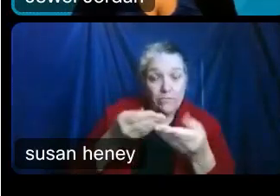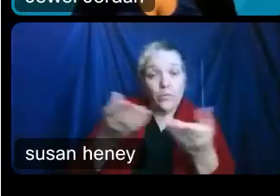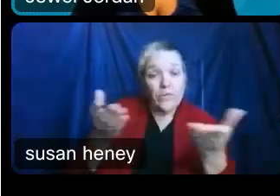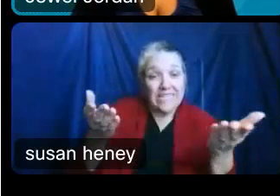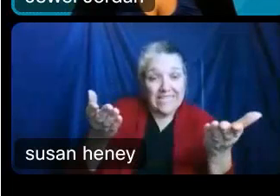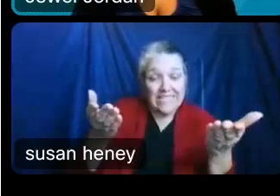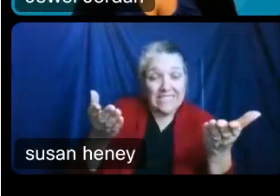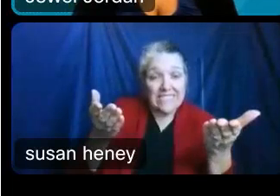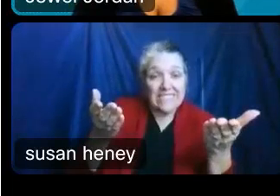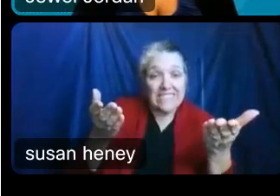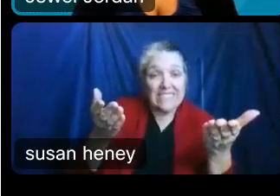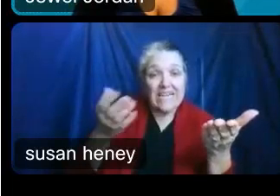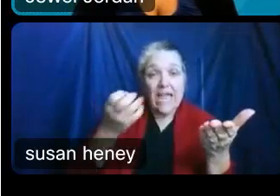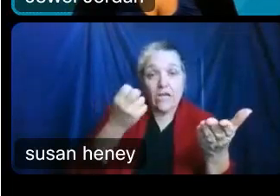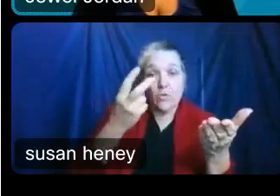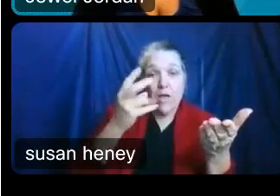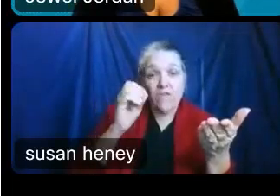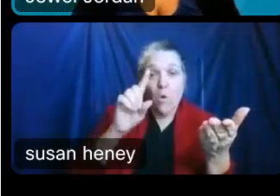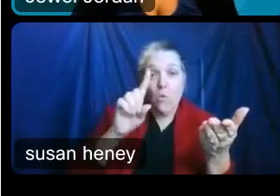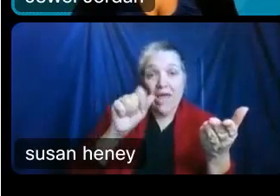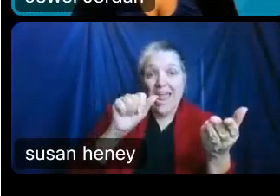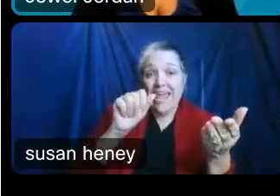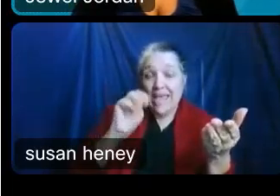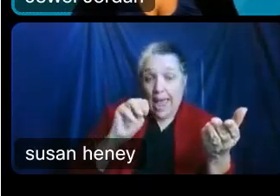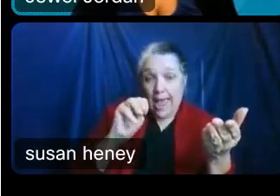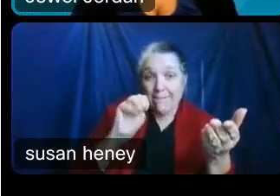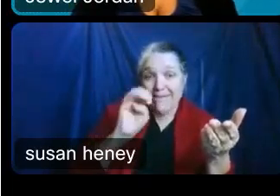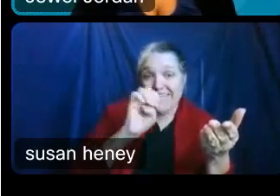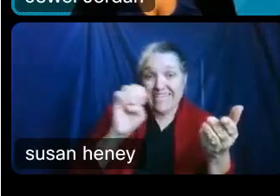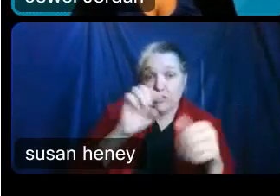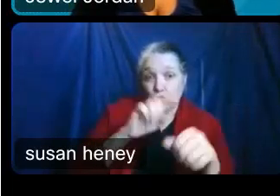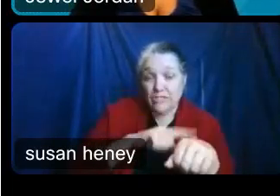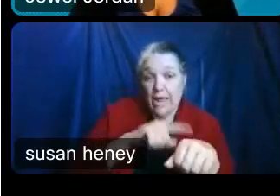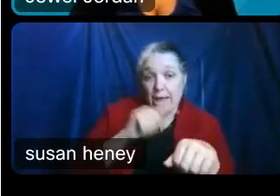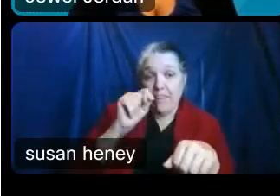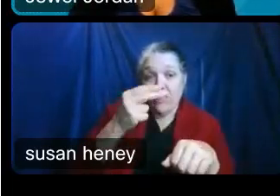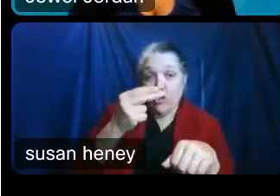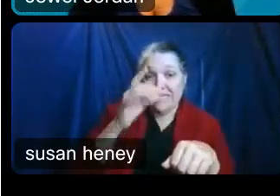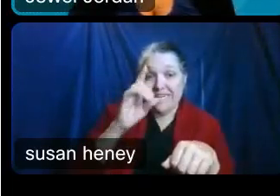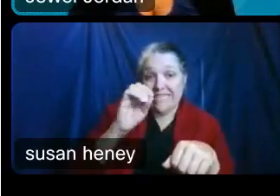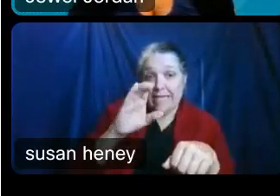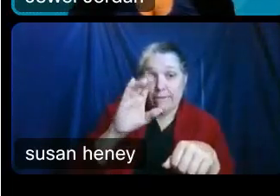to the public at 12:01 A.M Eastern time on Thursday, December 7th. We look forward to